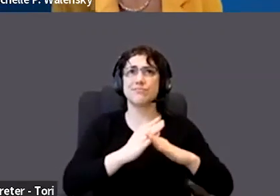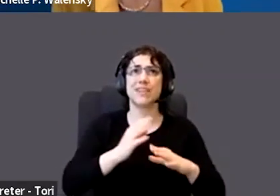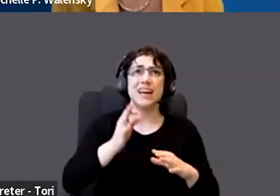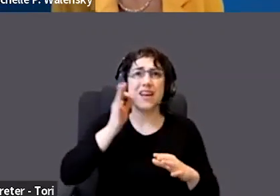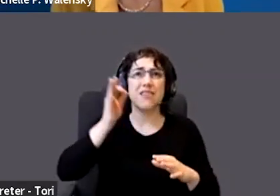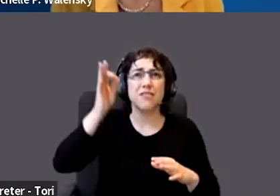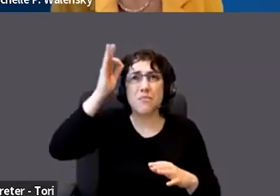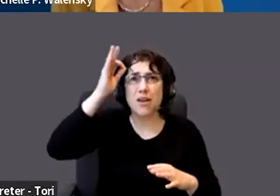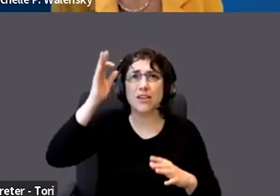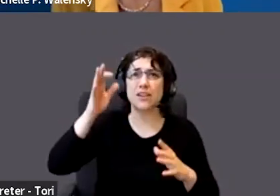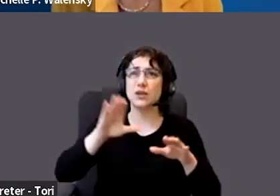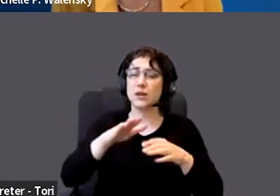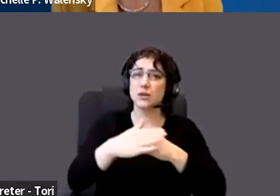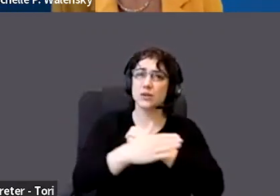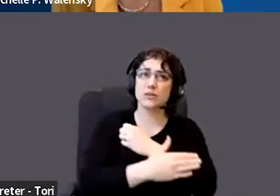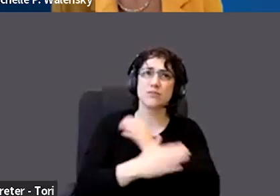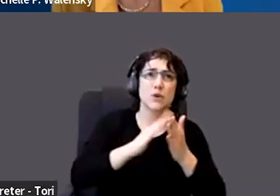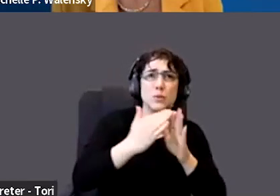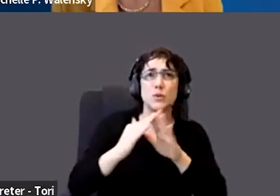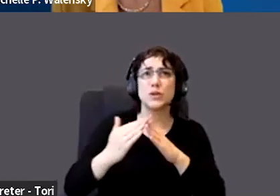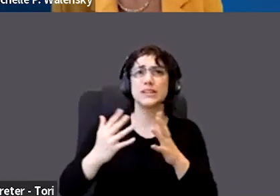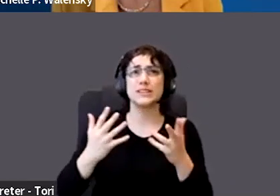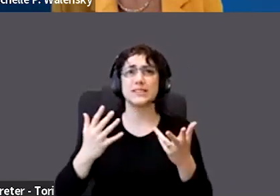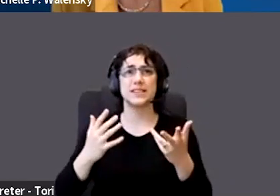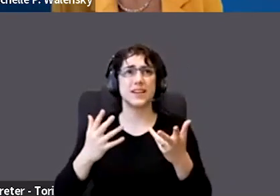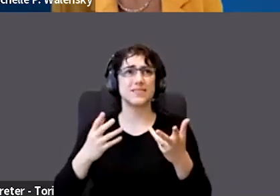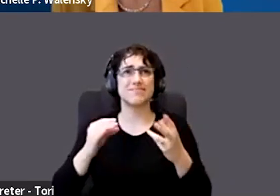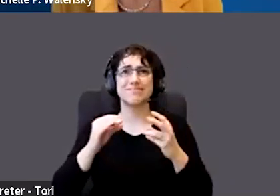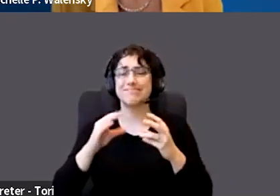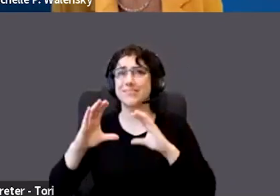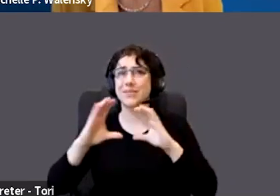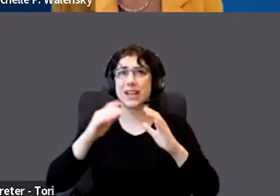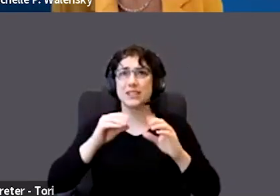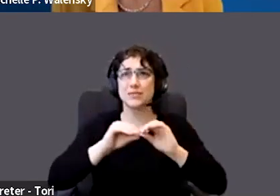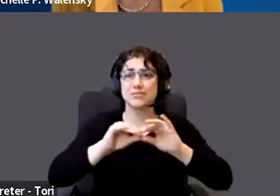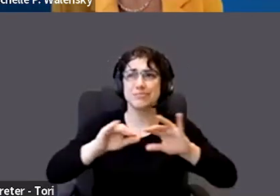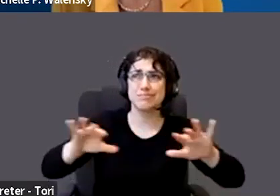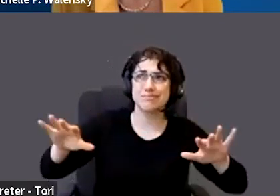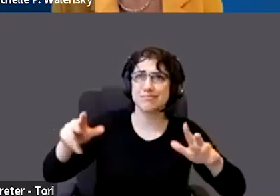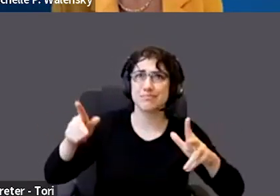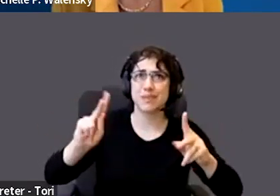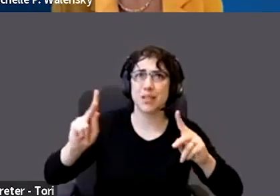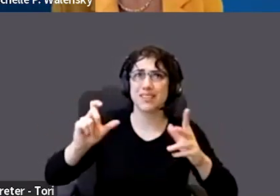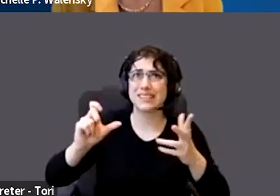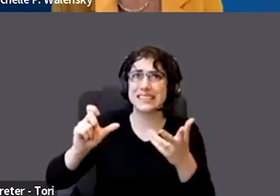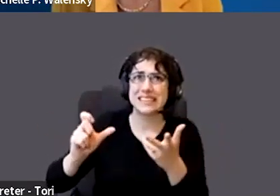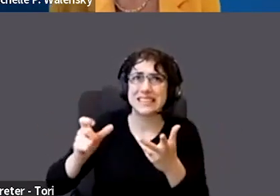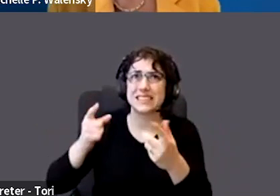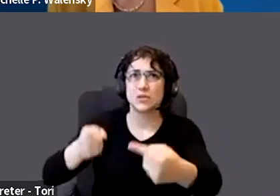the lack of community engagement early on for communities who are disproportionately impacted by COVID, and of course other comorbidities.